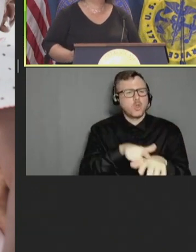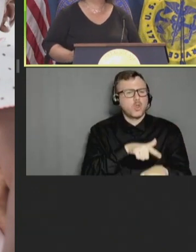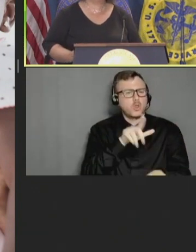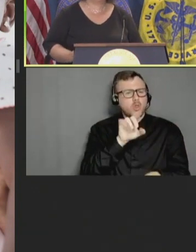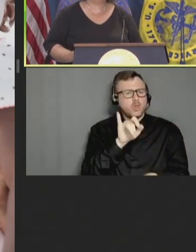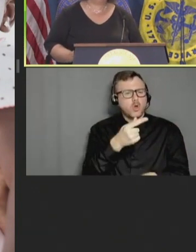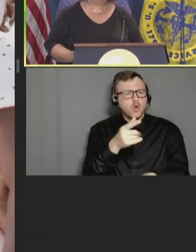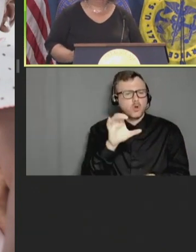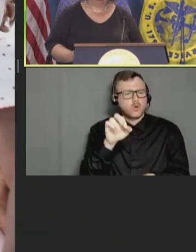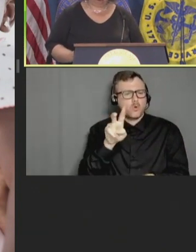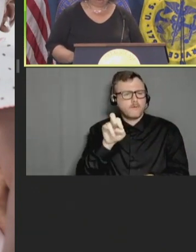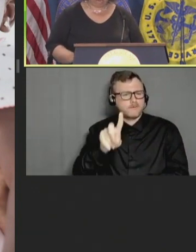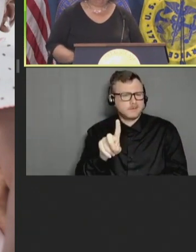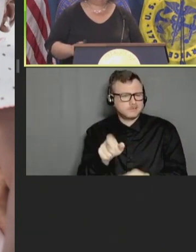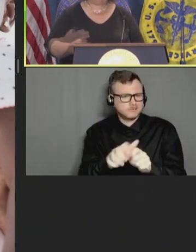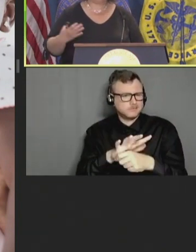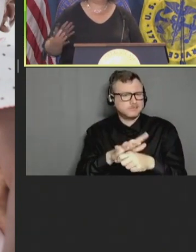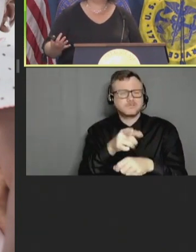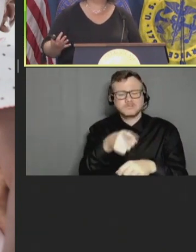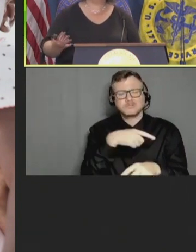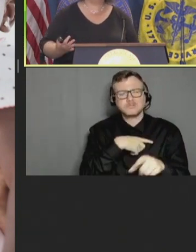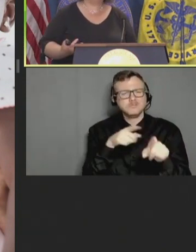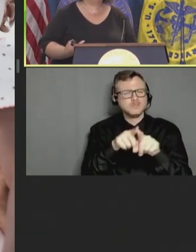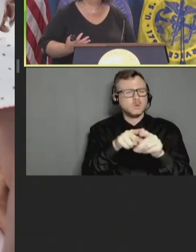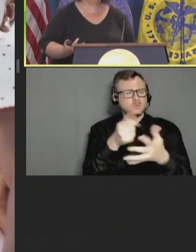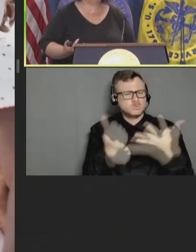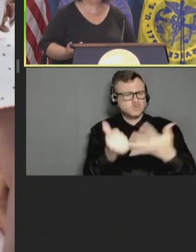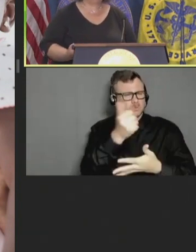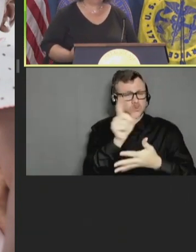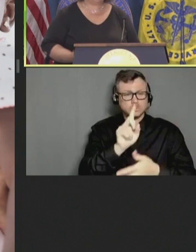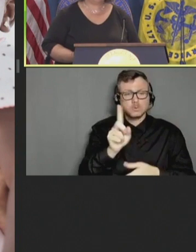public health needs to prioritize as we go forward, but recognizing it's